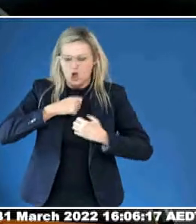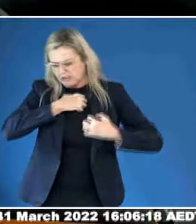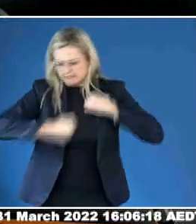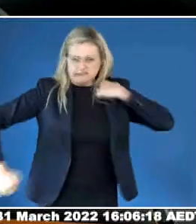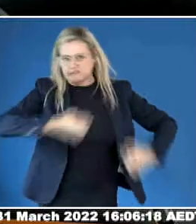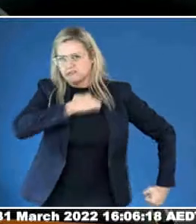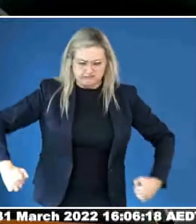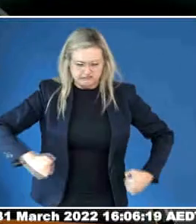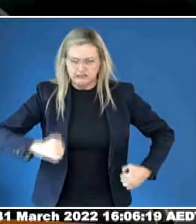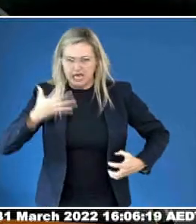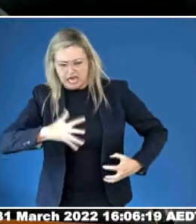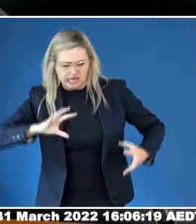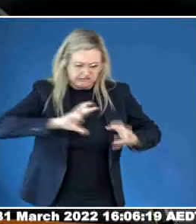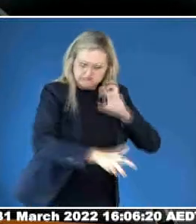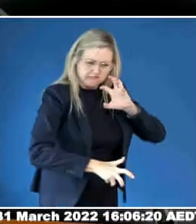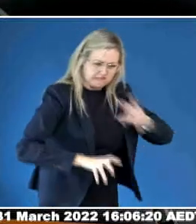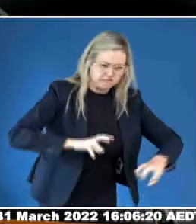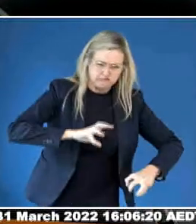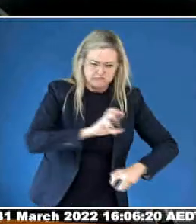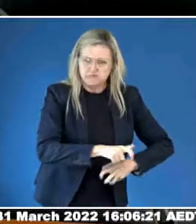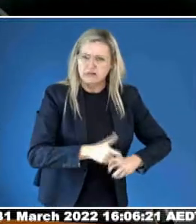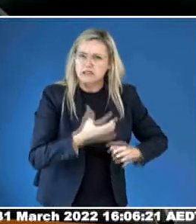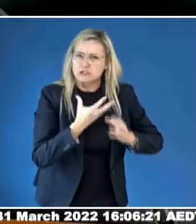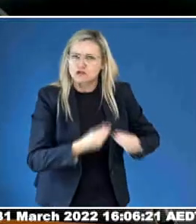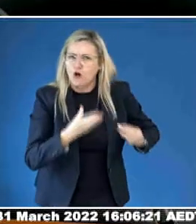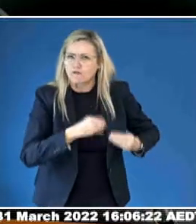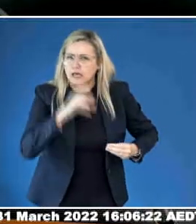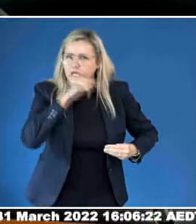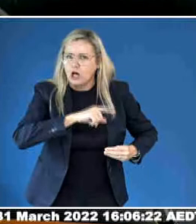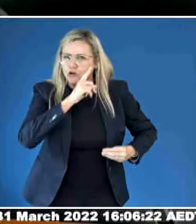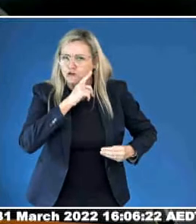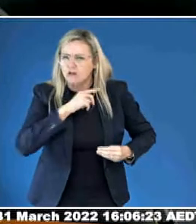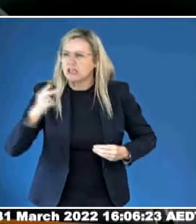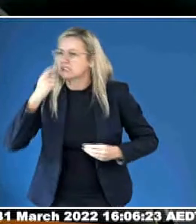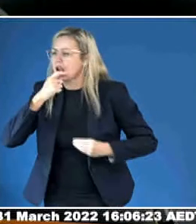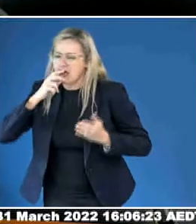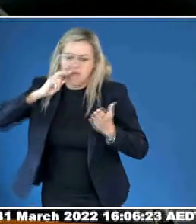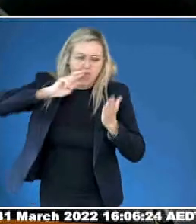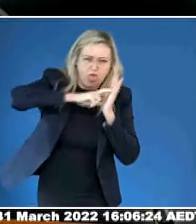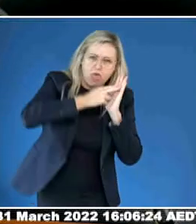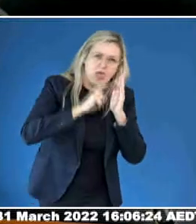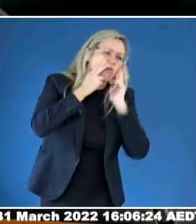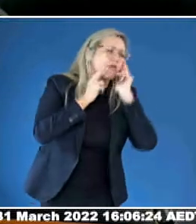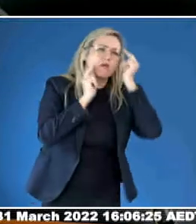Hard hands bruising soft untouched flesh. Insistent moist lips press into her face while stale breath and whiskey leave her